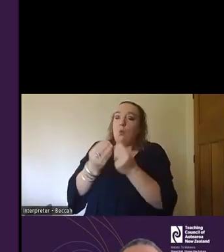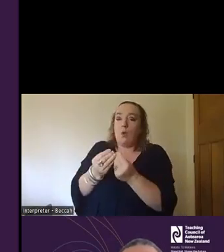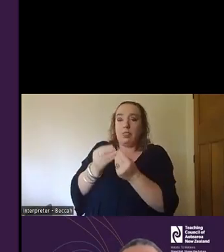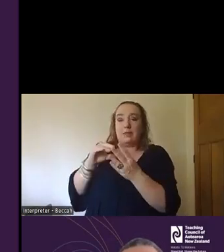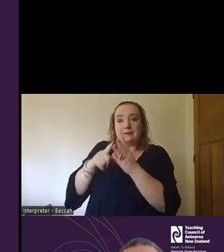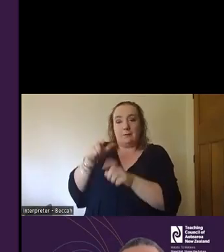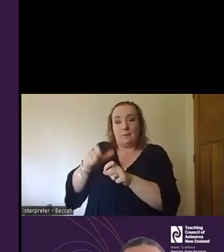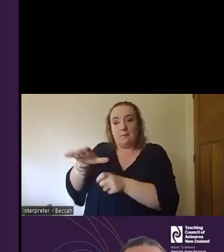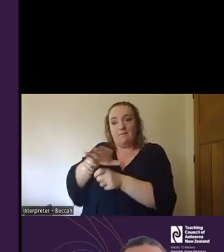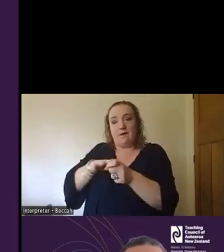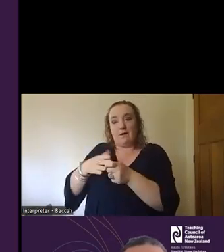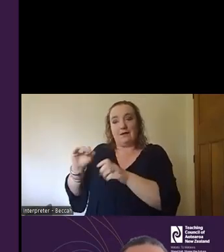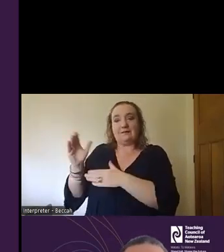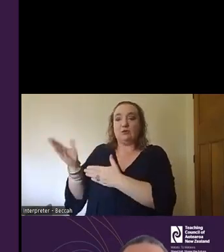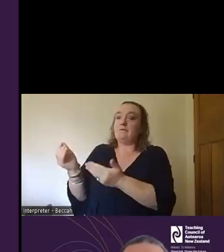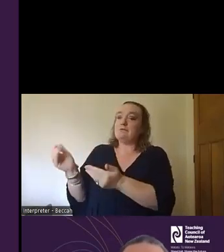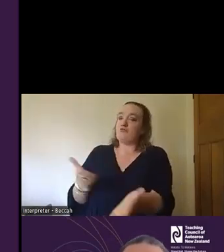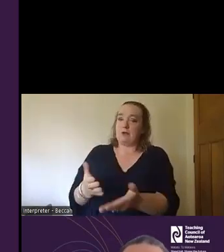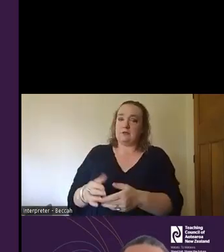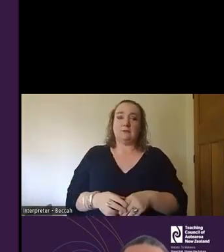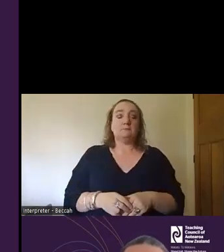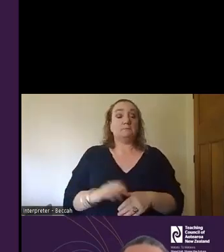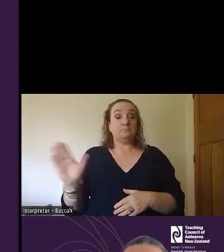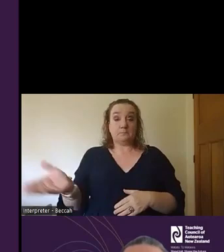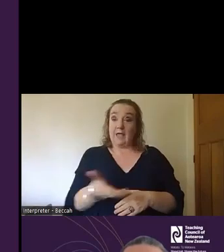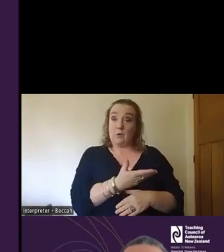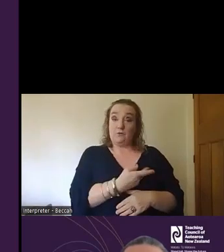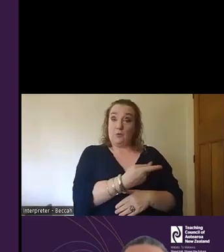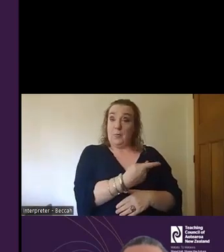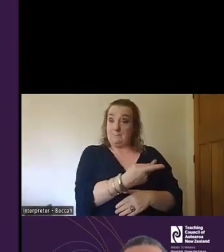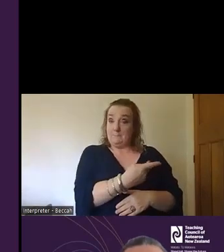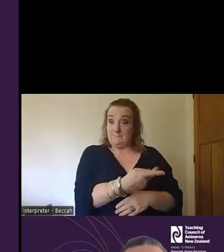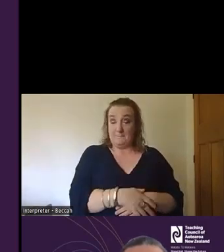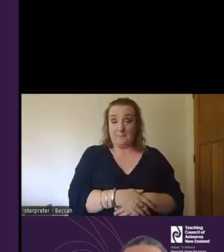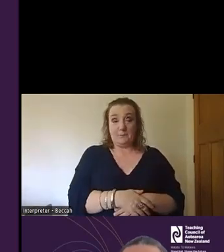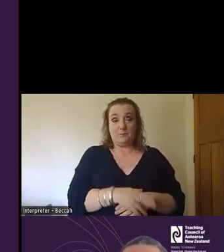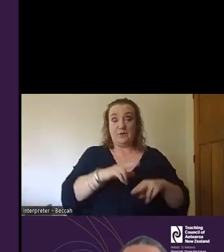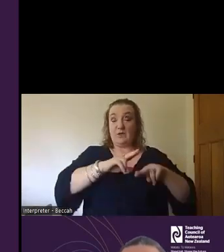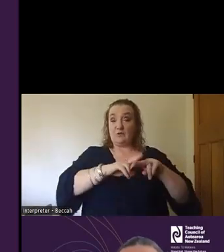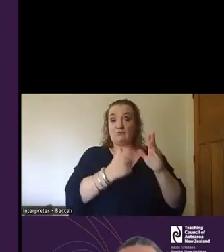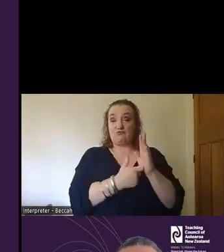and service providers. So I'll hand it over now to Frian. Welcome Frian and Dane.